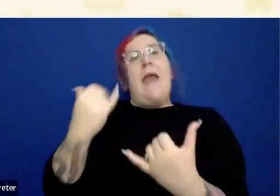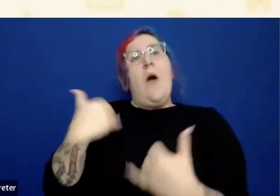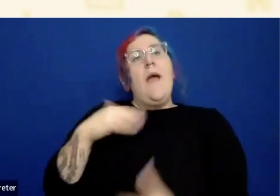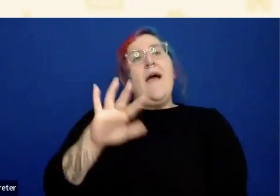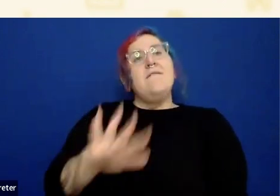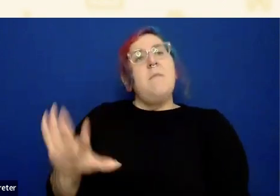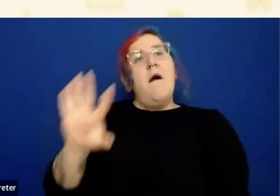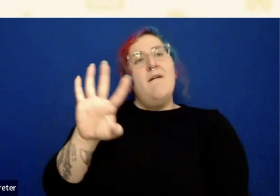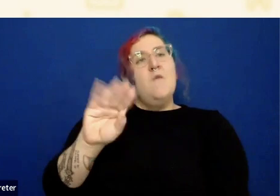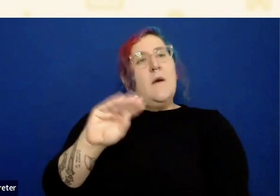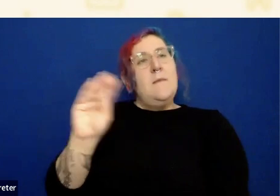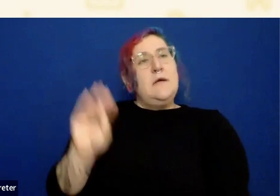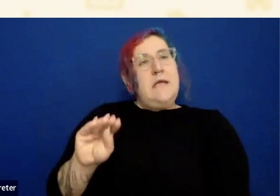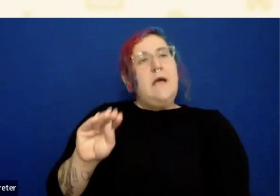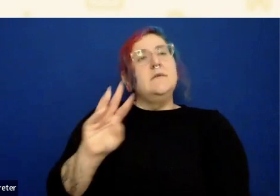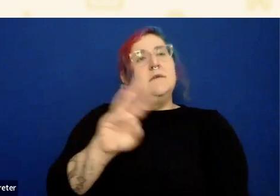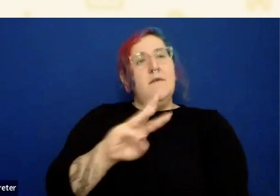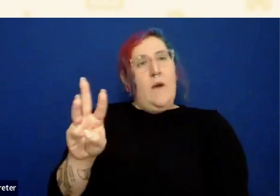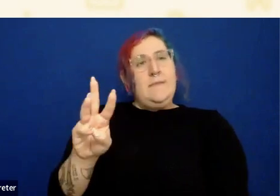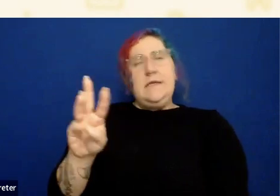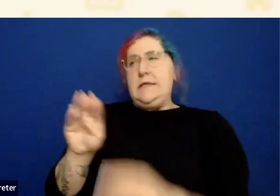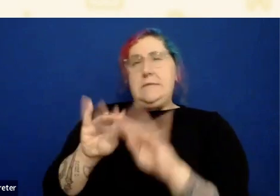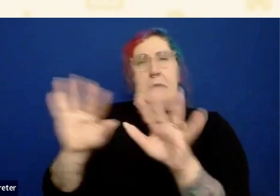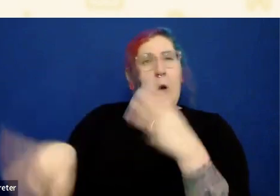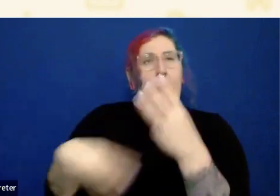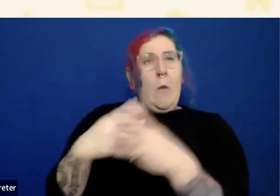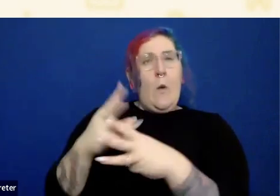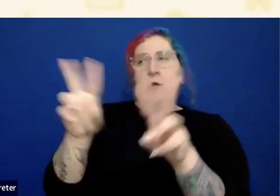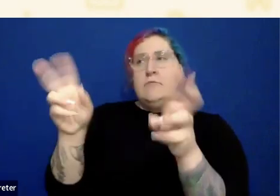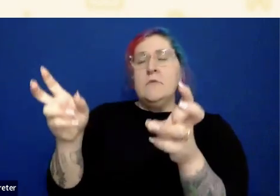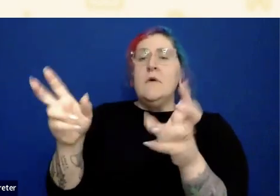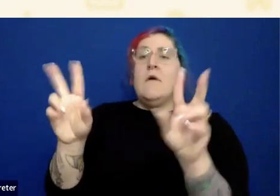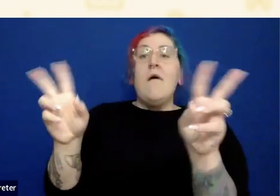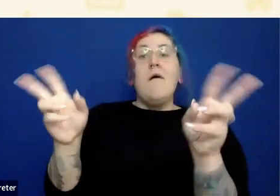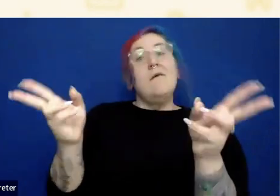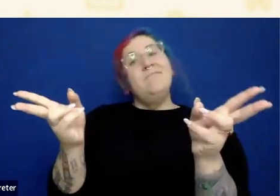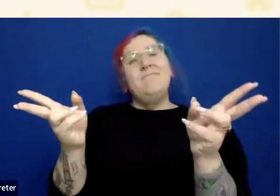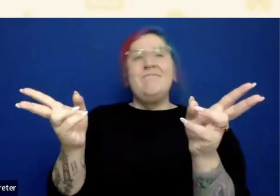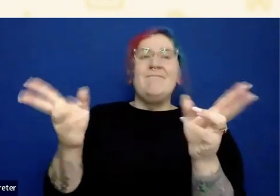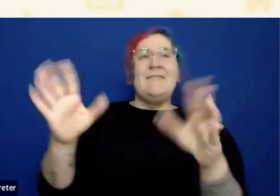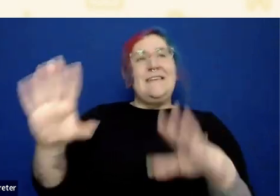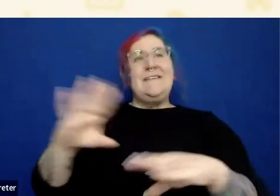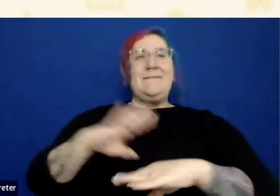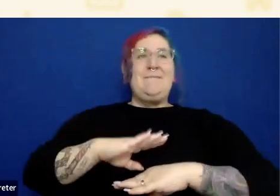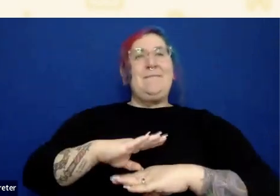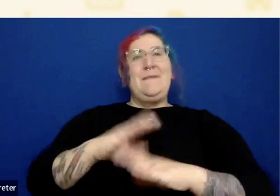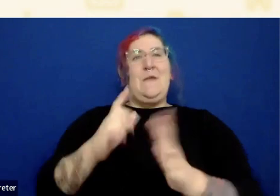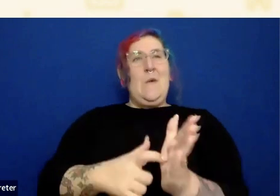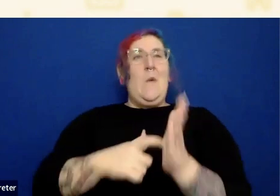that are meeting the minimum accessibility bar.